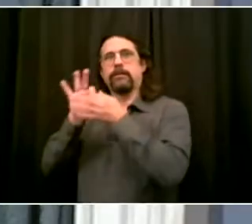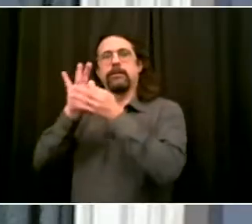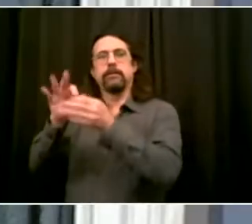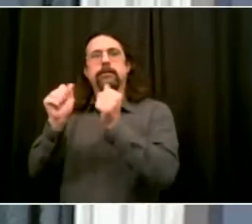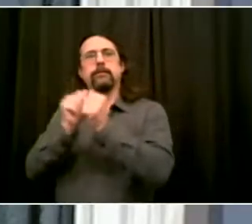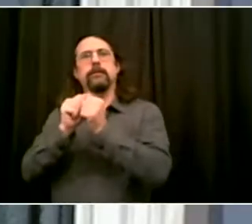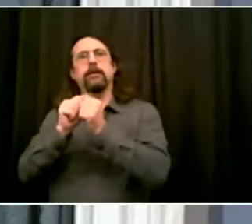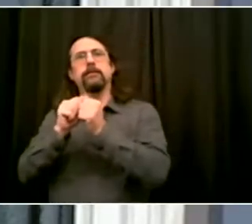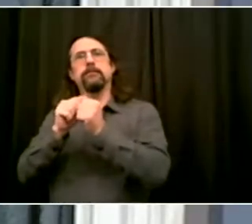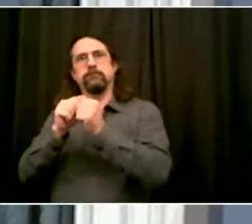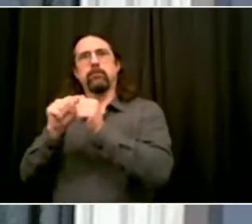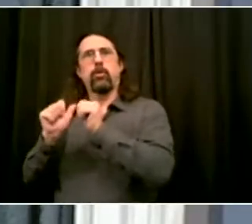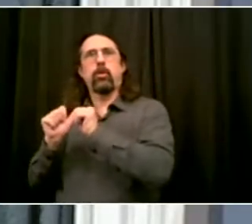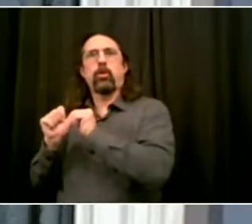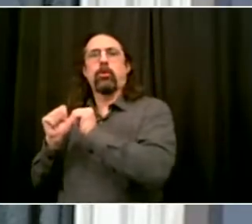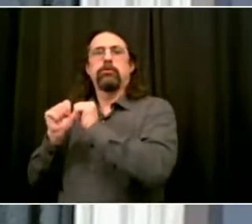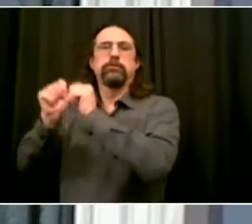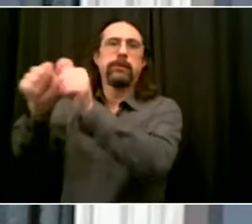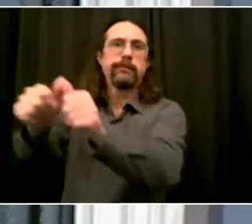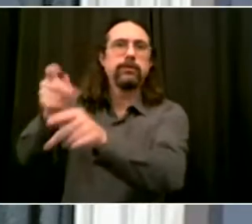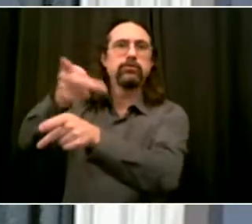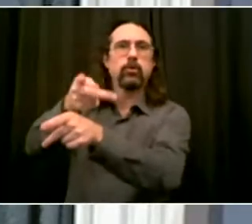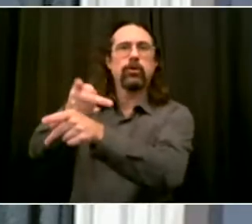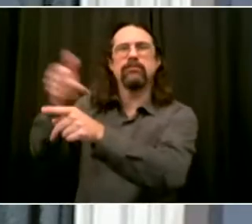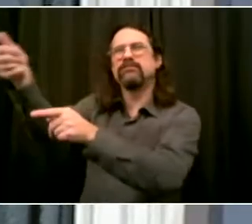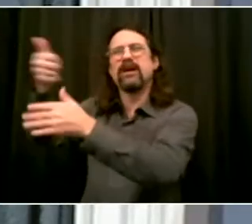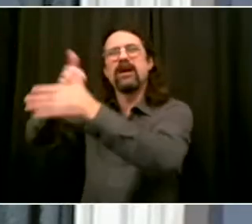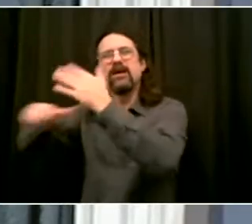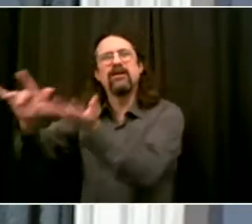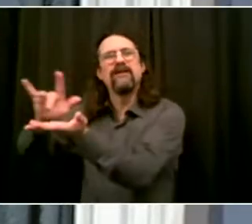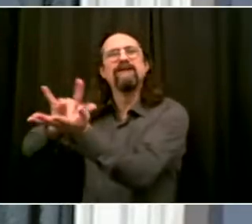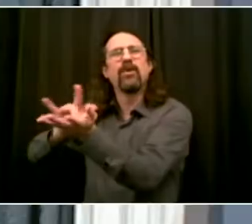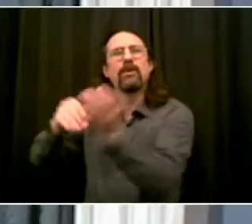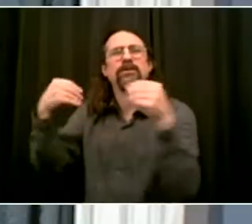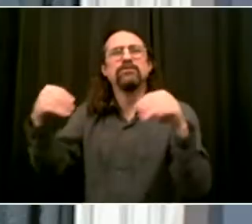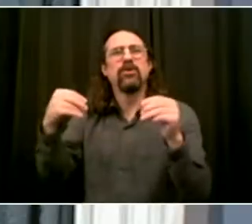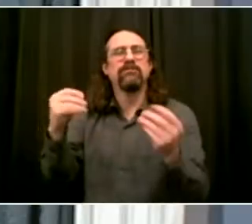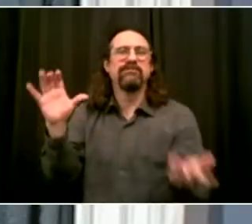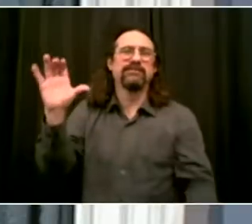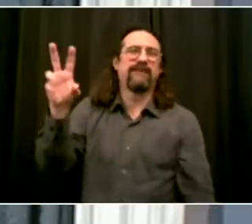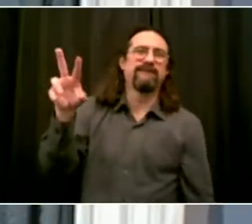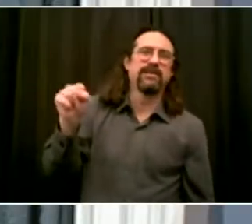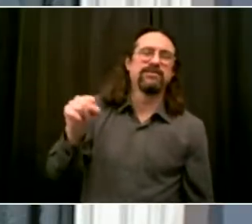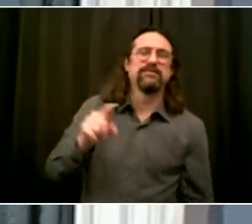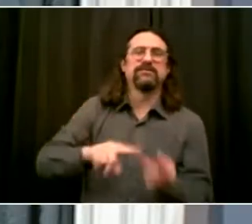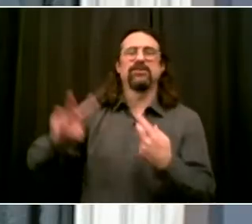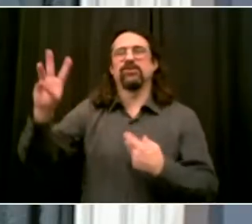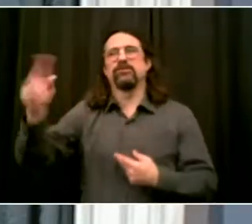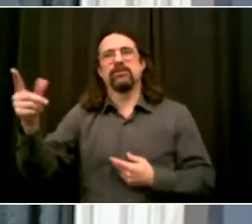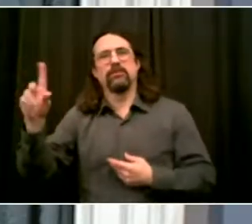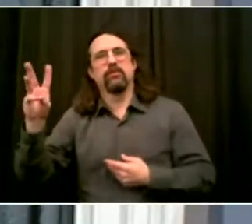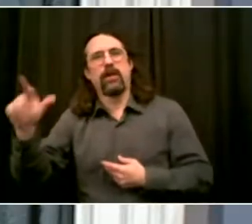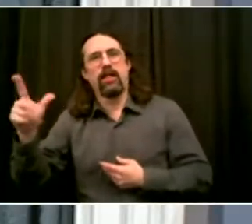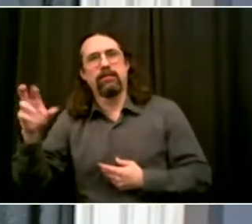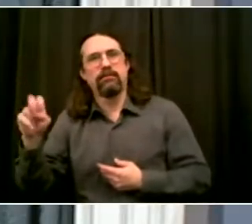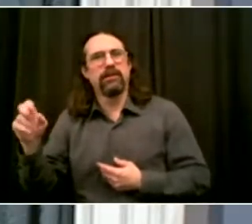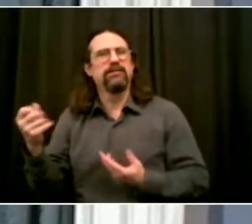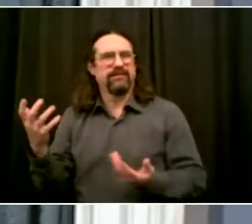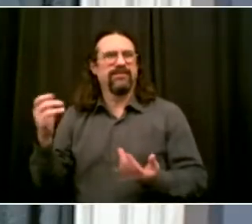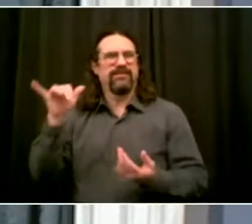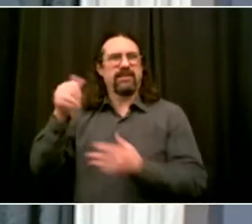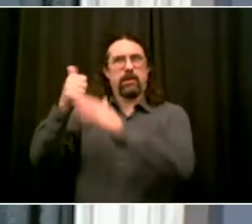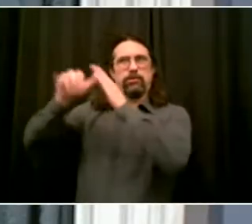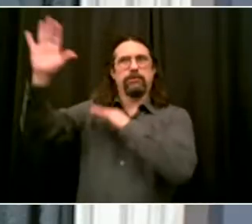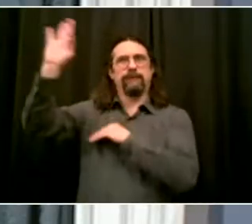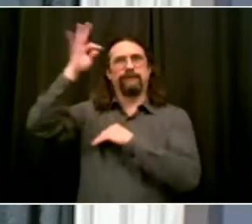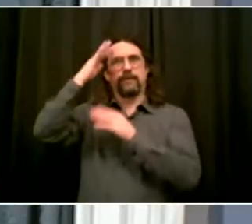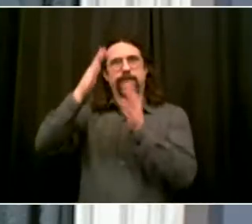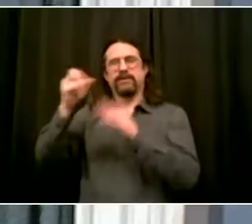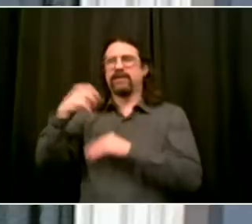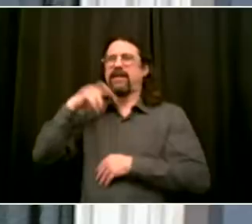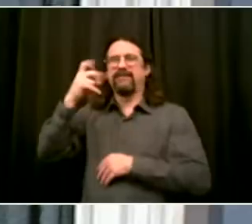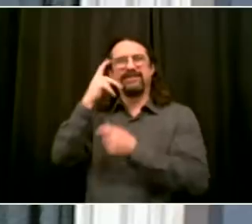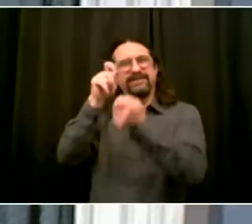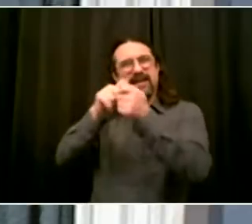WALGREENS.